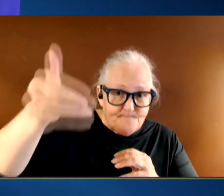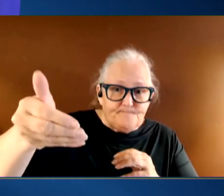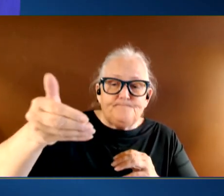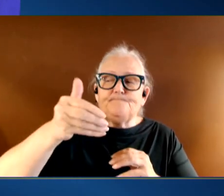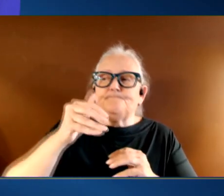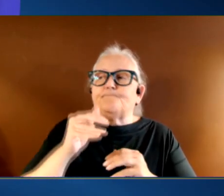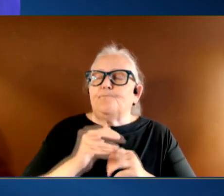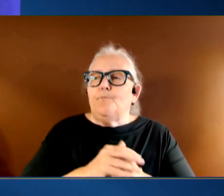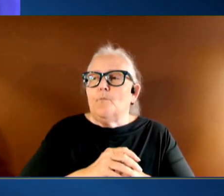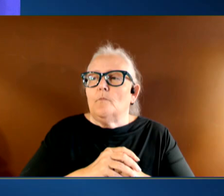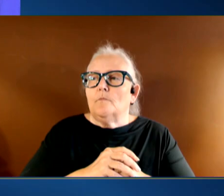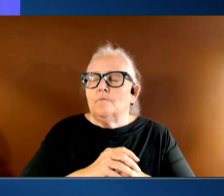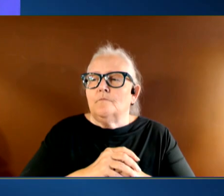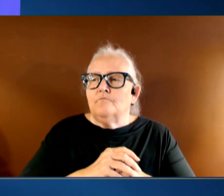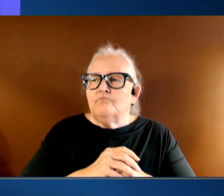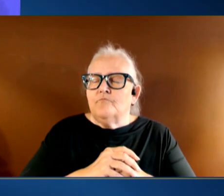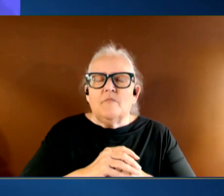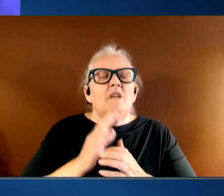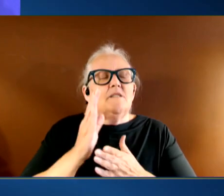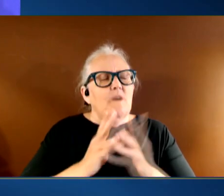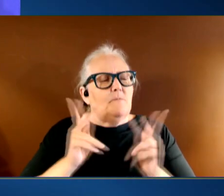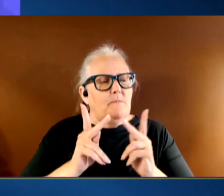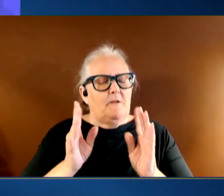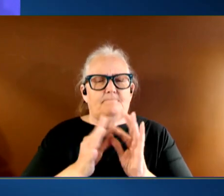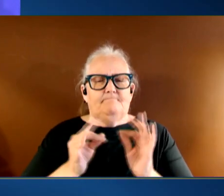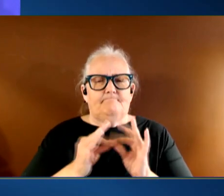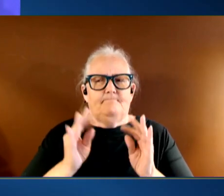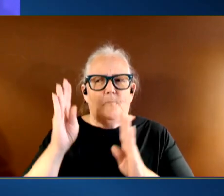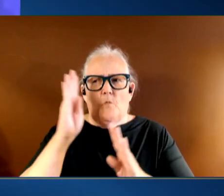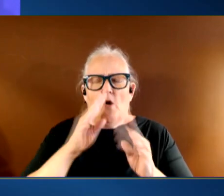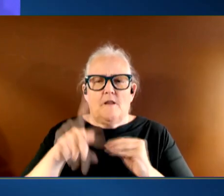we've heard concerns about our rules specific to sickle cell disease. So,